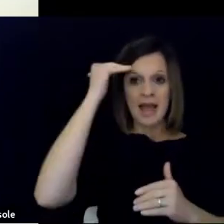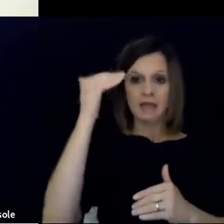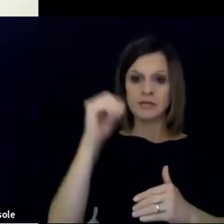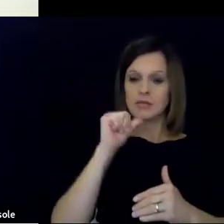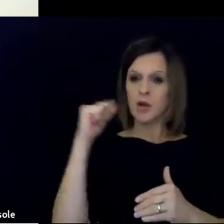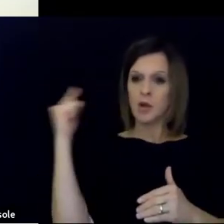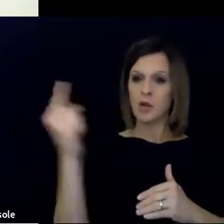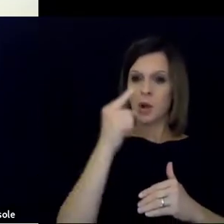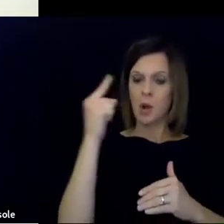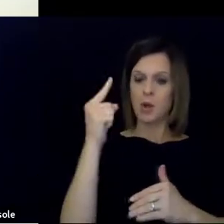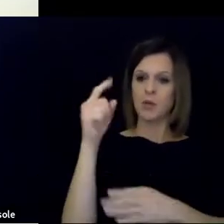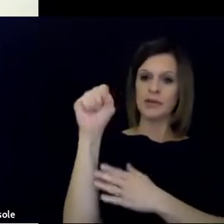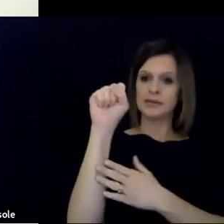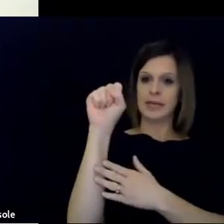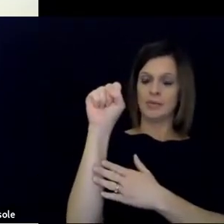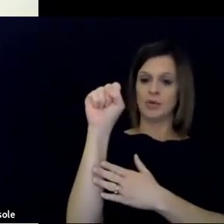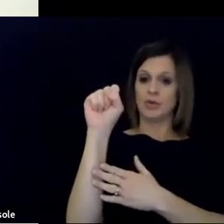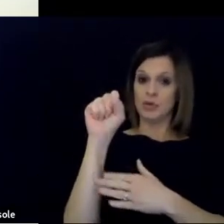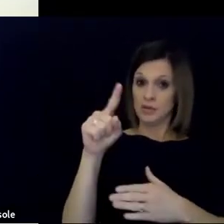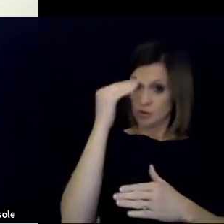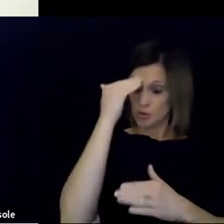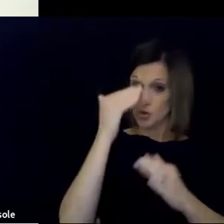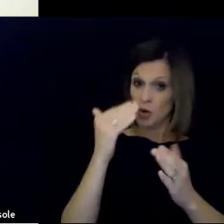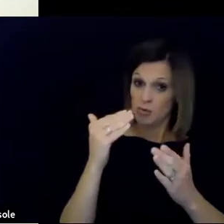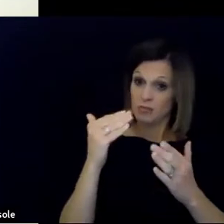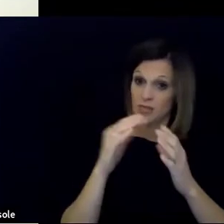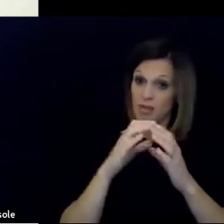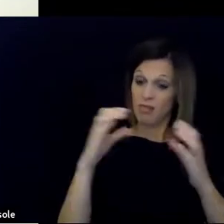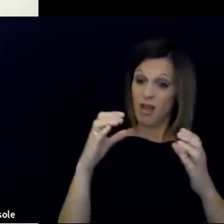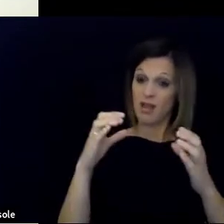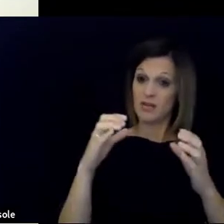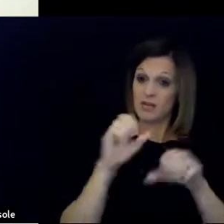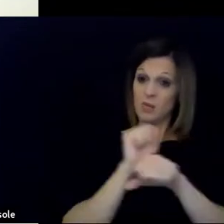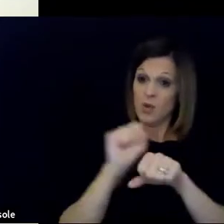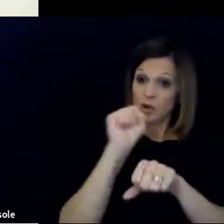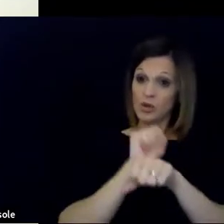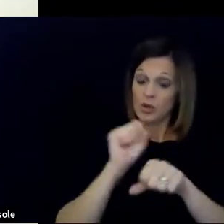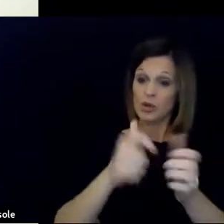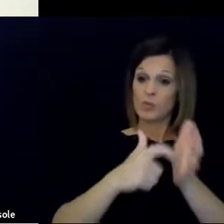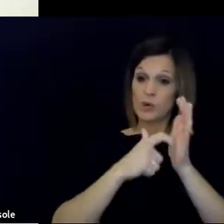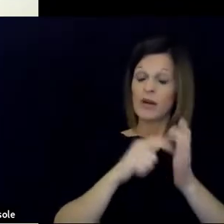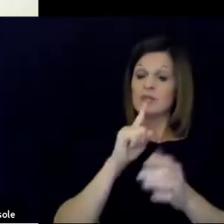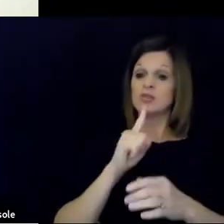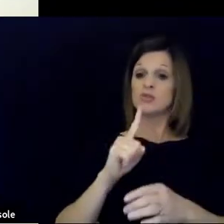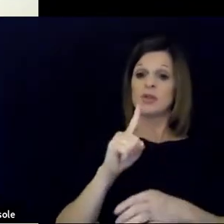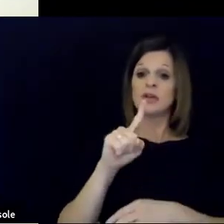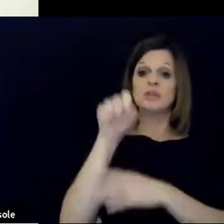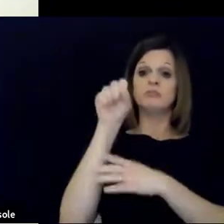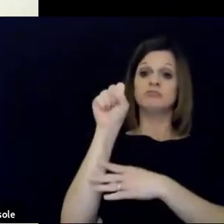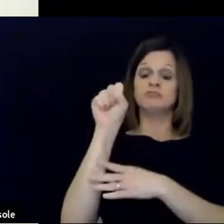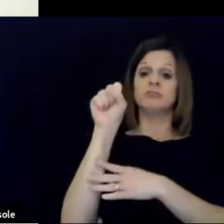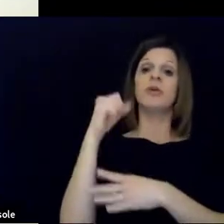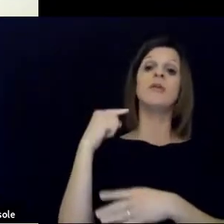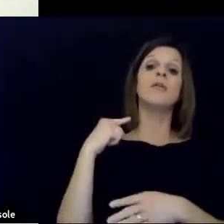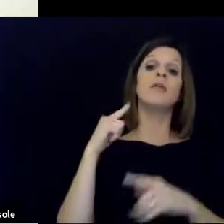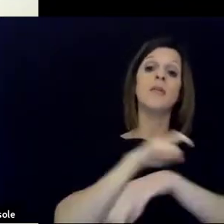Do you know how much work it is to hold your head upright? The muscles in your neck really have to work hard to hold your head up.